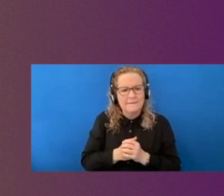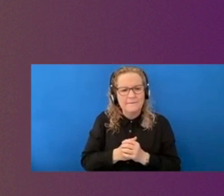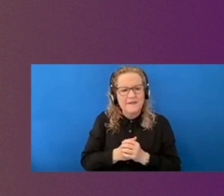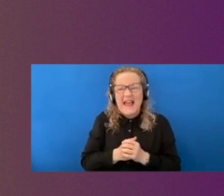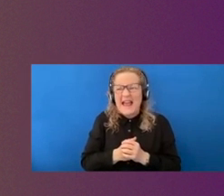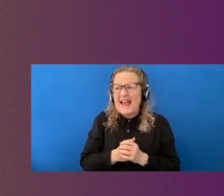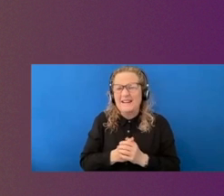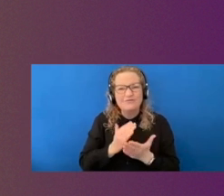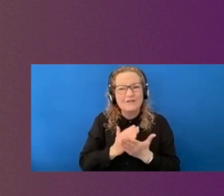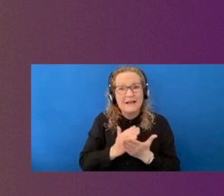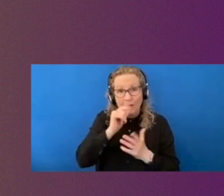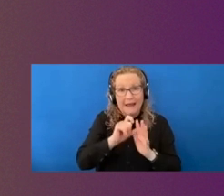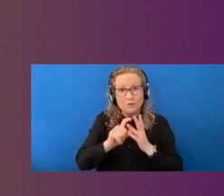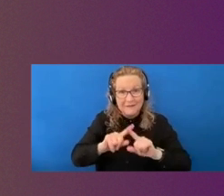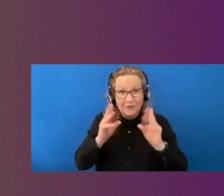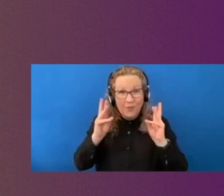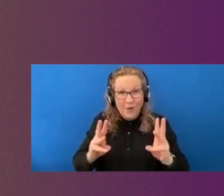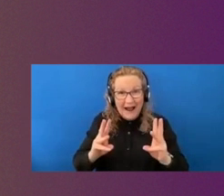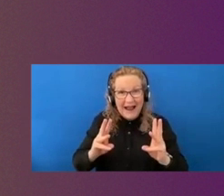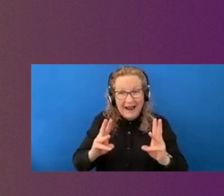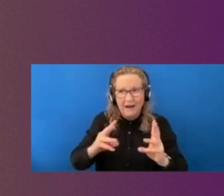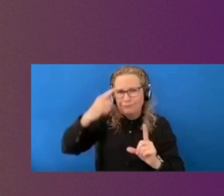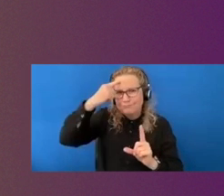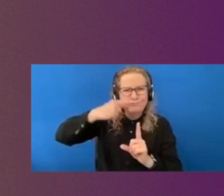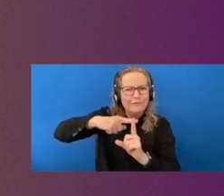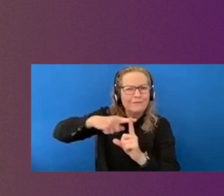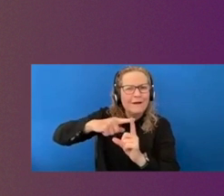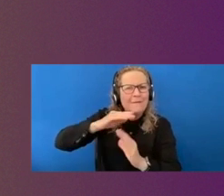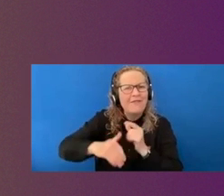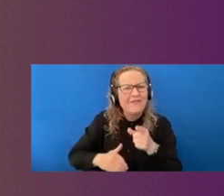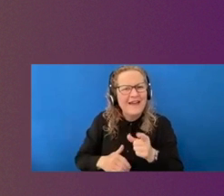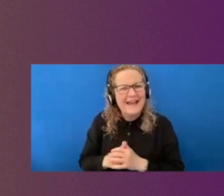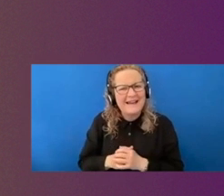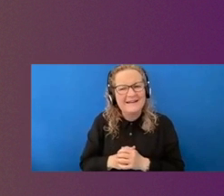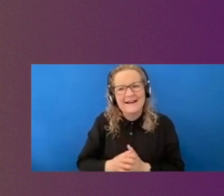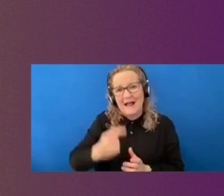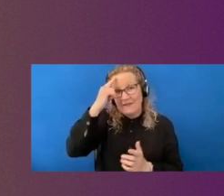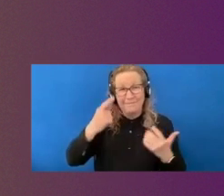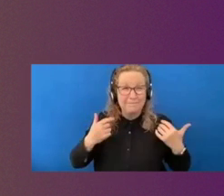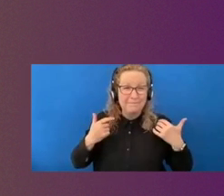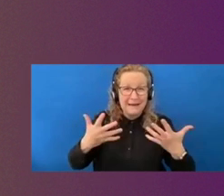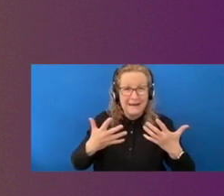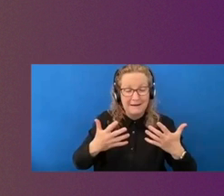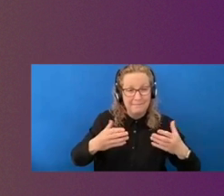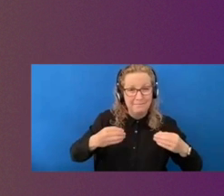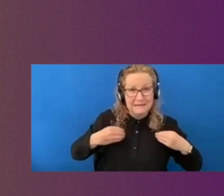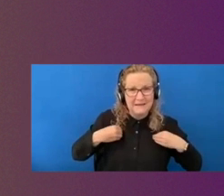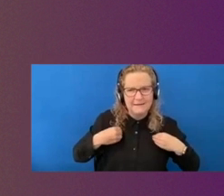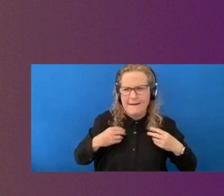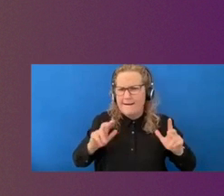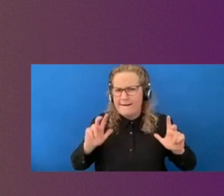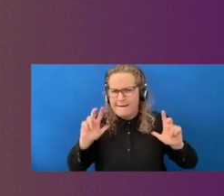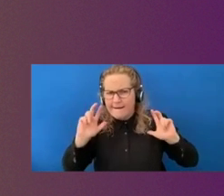actually had um I think so many organisations are eager to get back into action in how things used